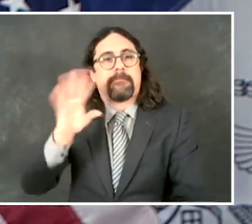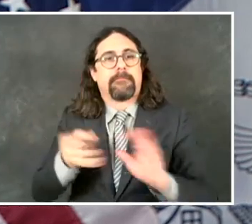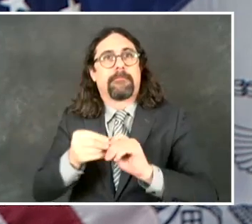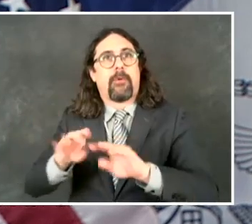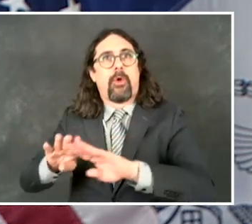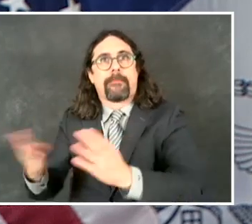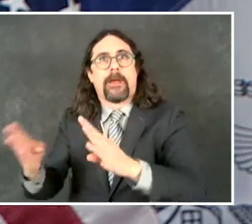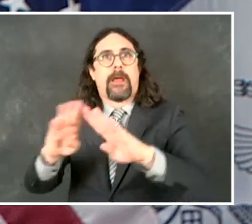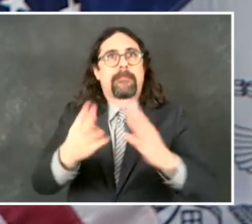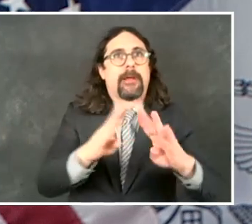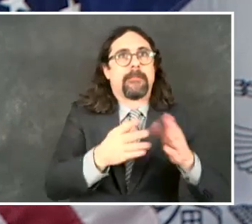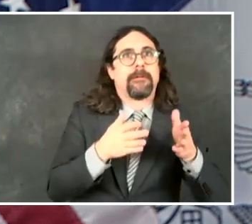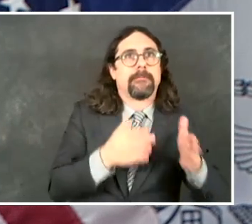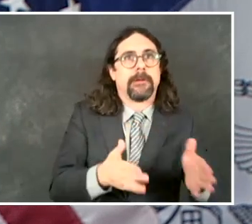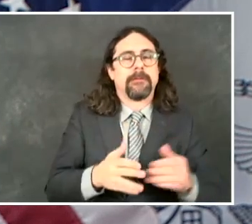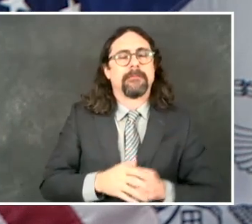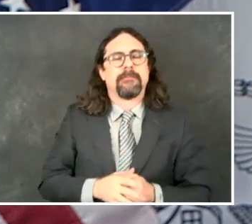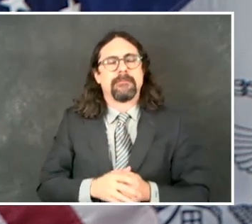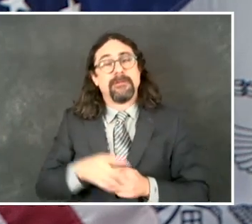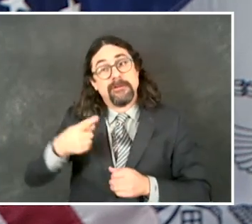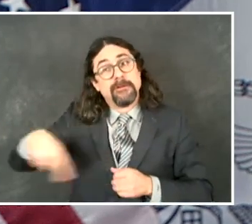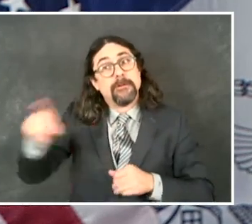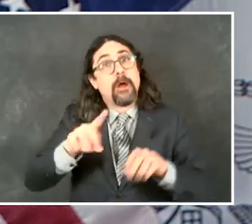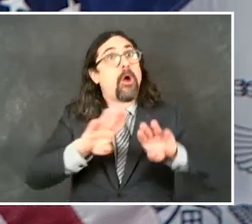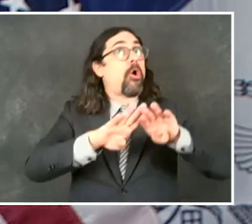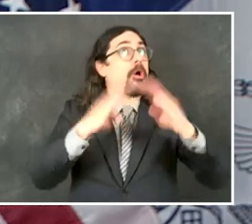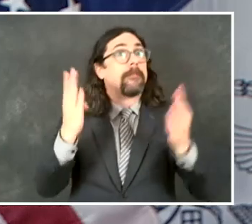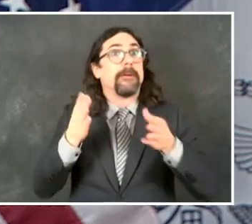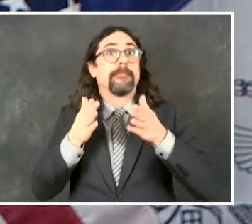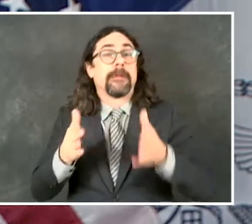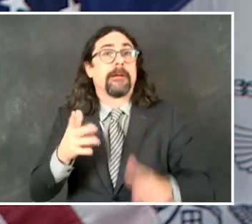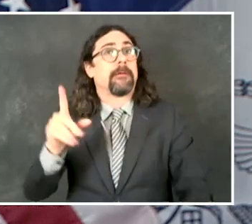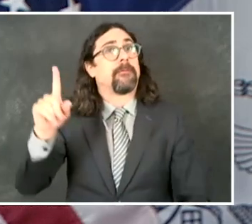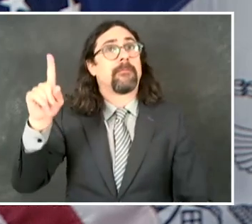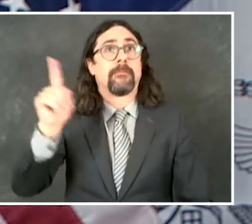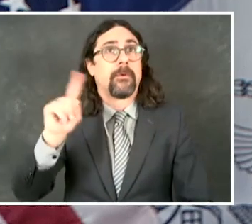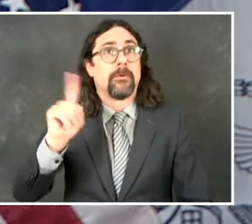SRETES TI ANND AROUND OUR PARKS. VERY CONCERNED